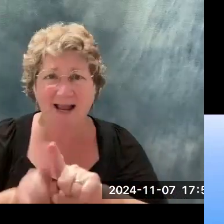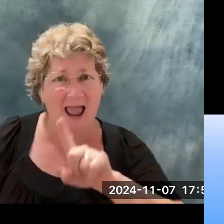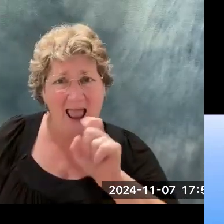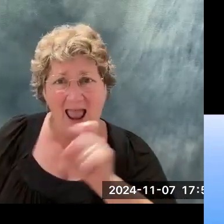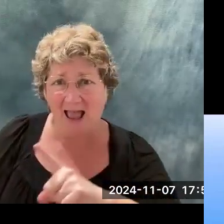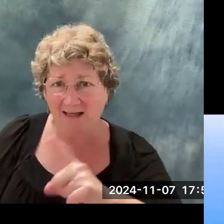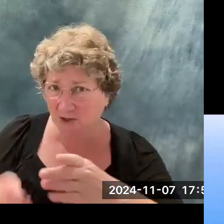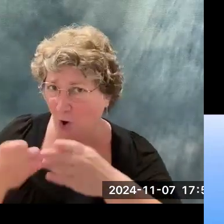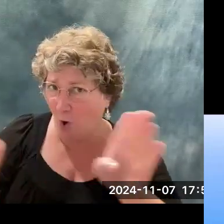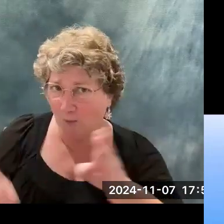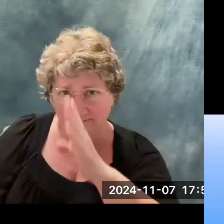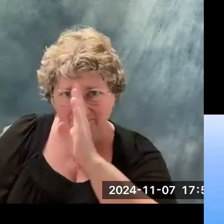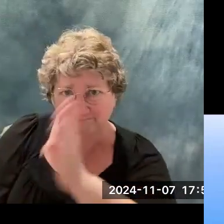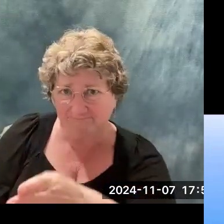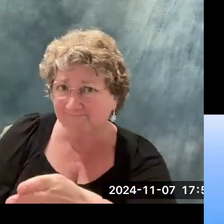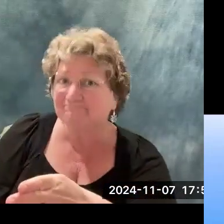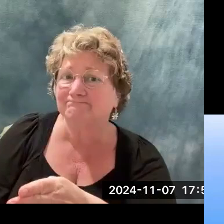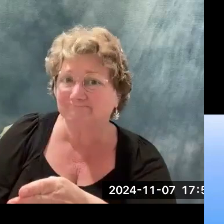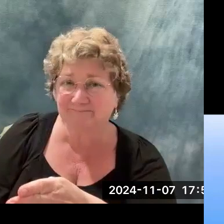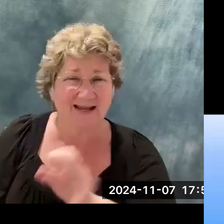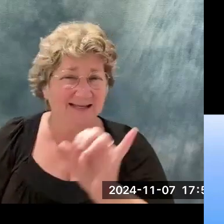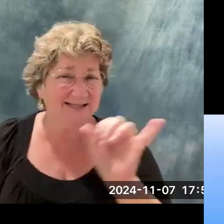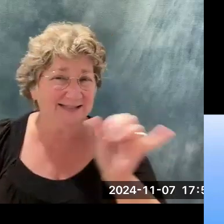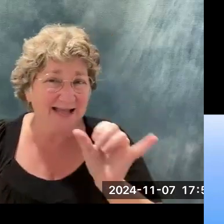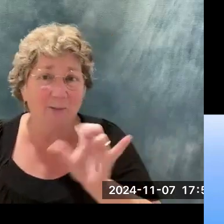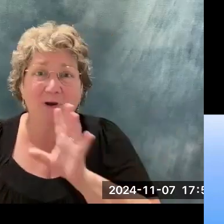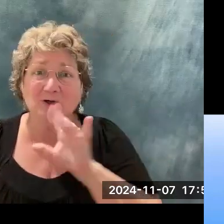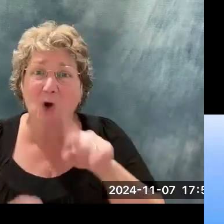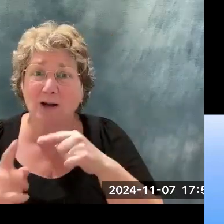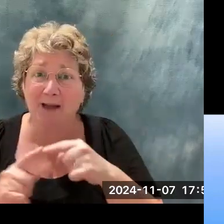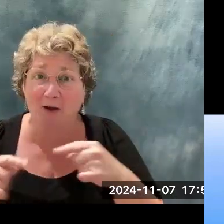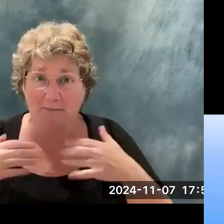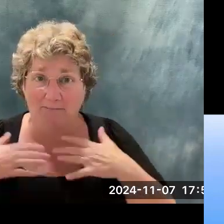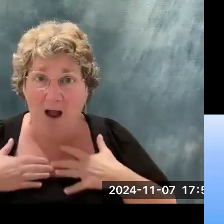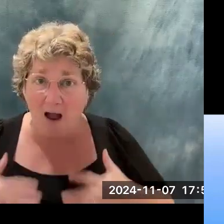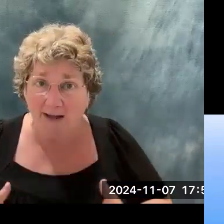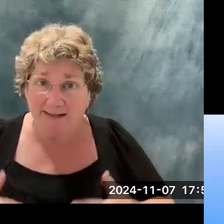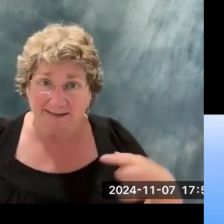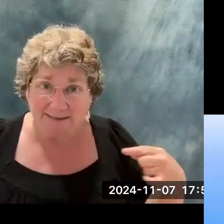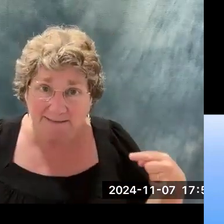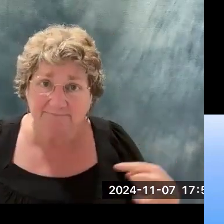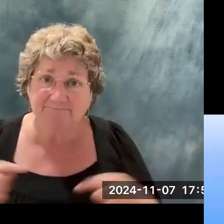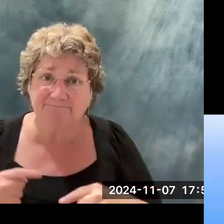about it just the same way that we talk about our physical ailments. You know, we talked a little